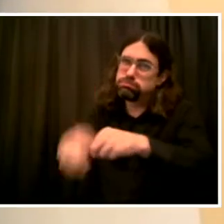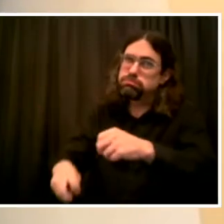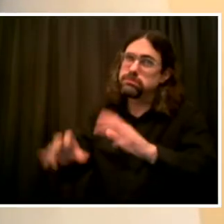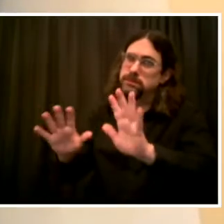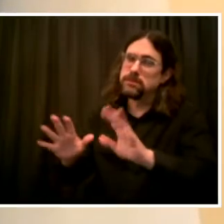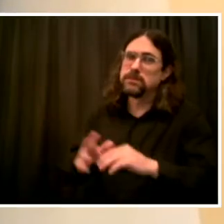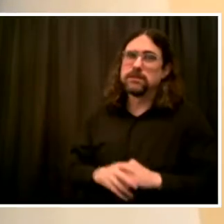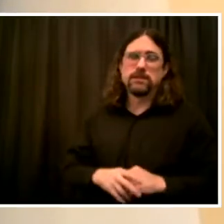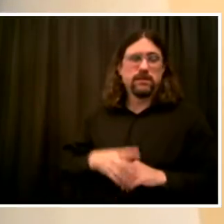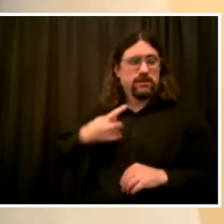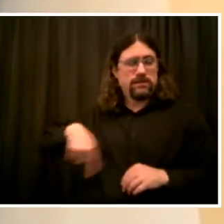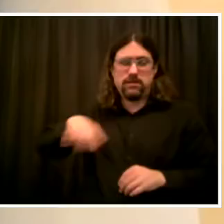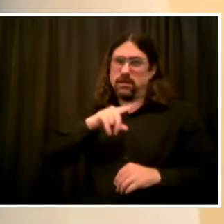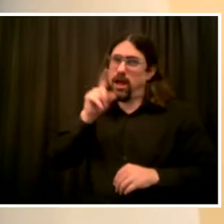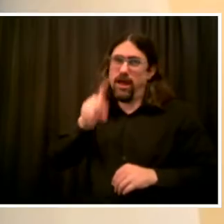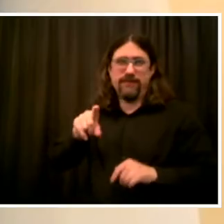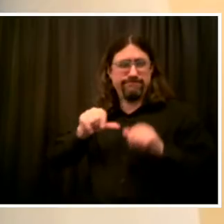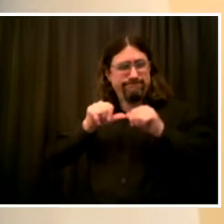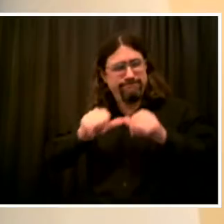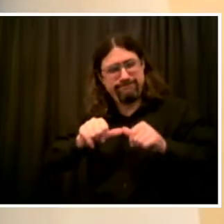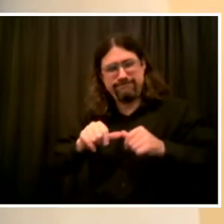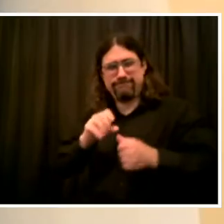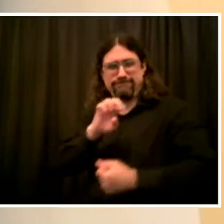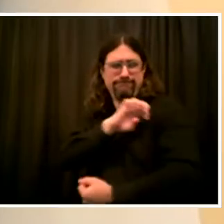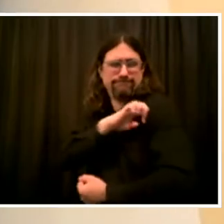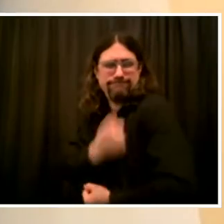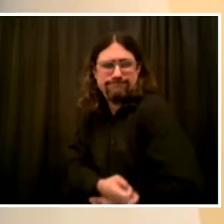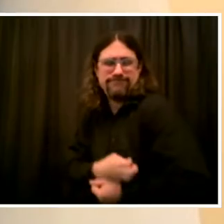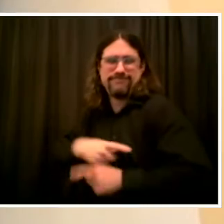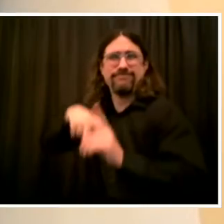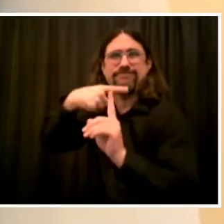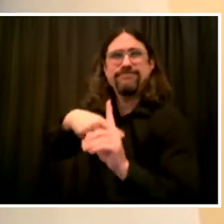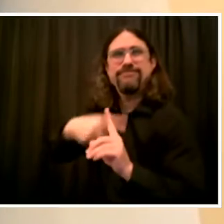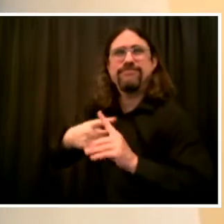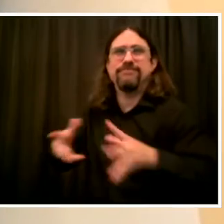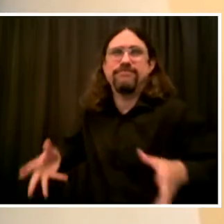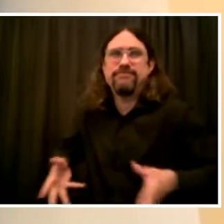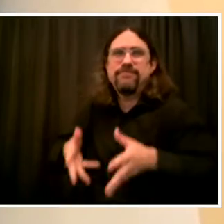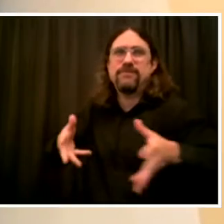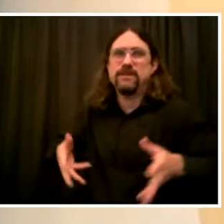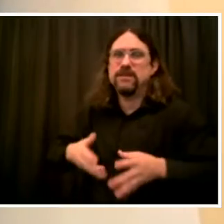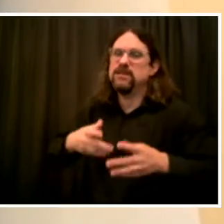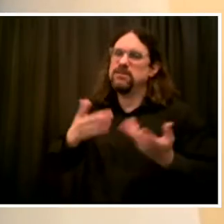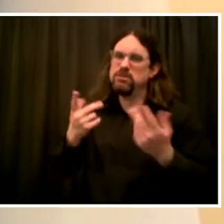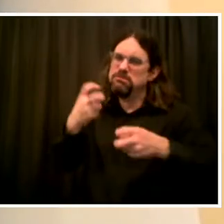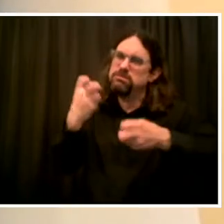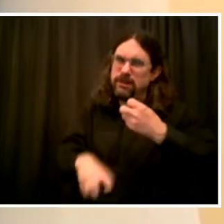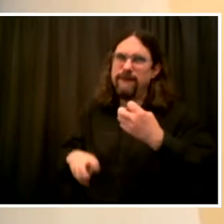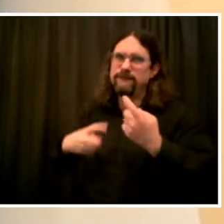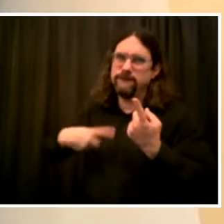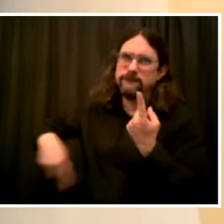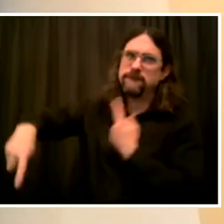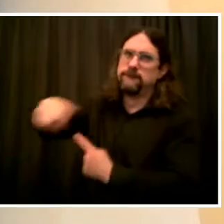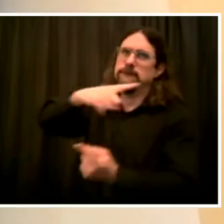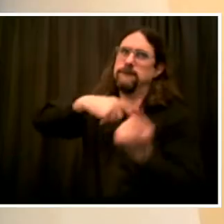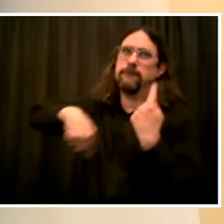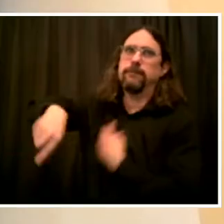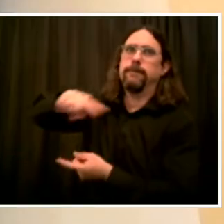PERSON WHO WON'T ENGAGE, THEN THE PERSON WHO WENT TO THE FRONT DOOR AND THEN NIGHT AFTER NIGHT TO